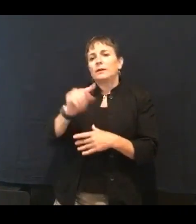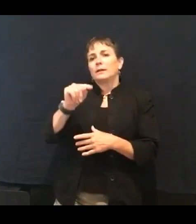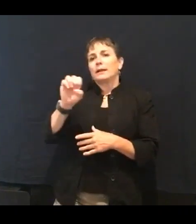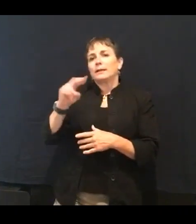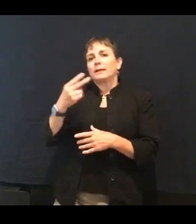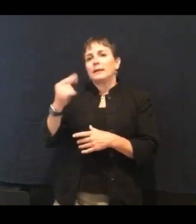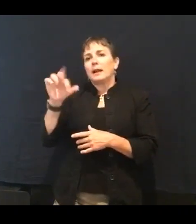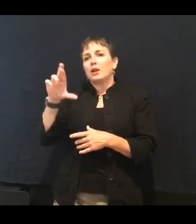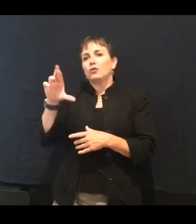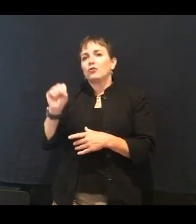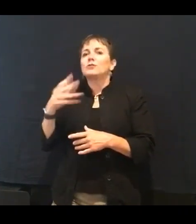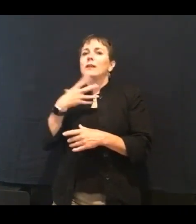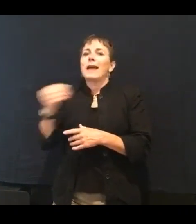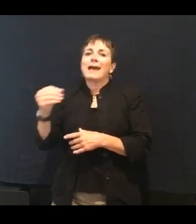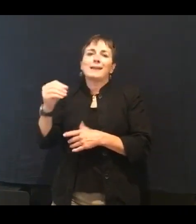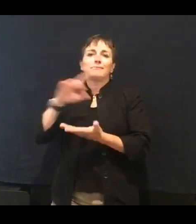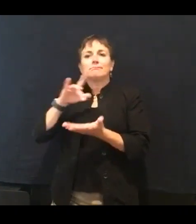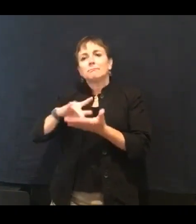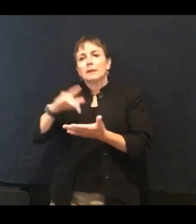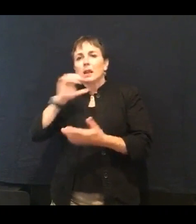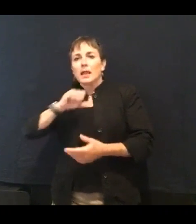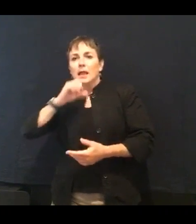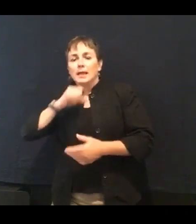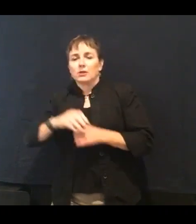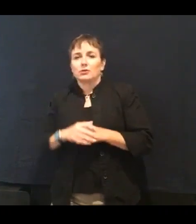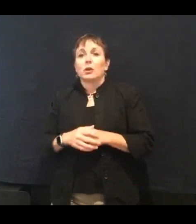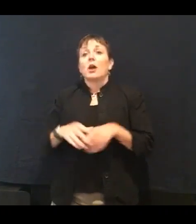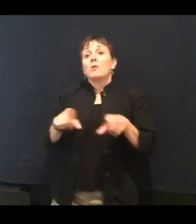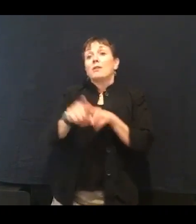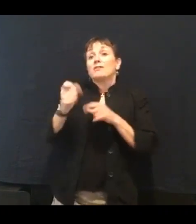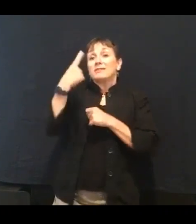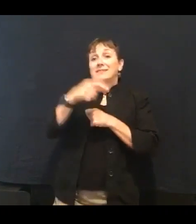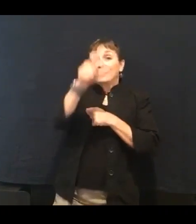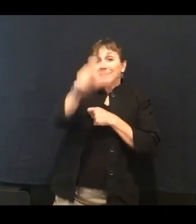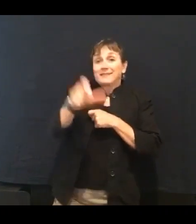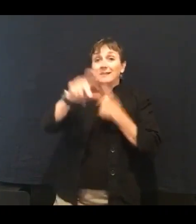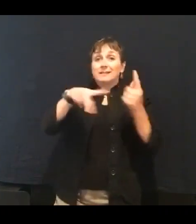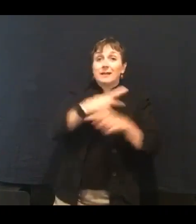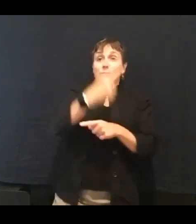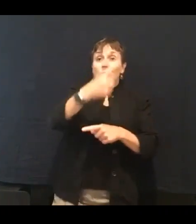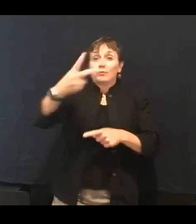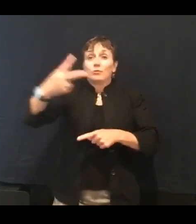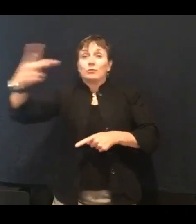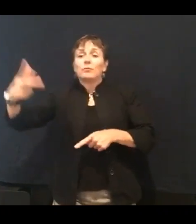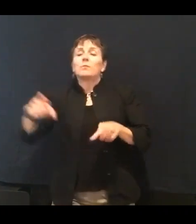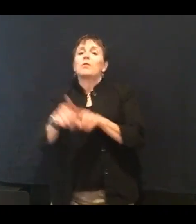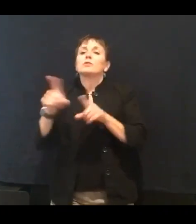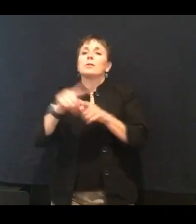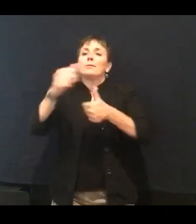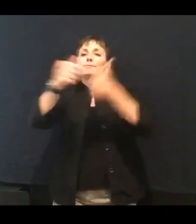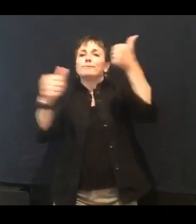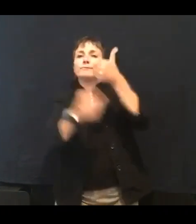Within each type, there are also subcategories that reflect the specific genetic cause.